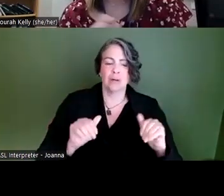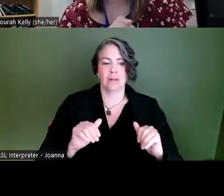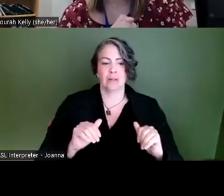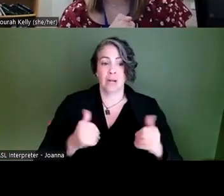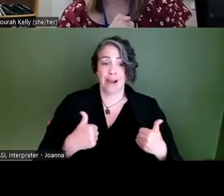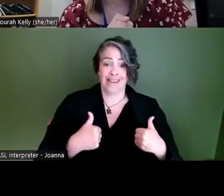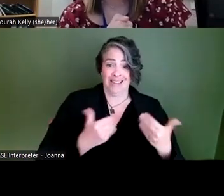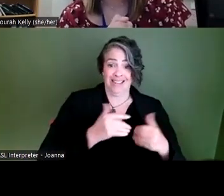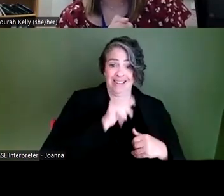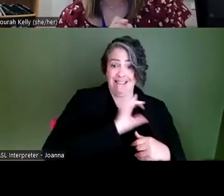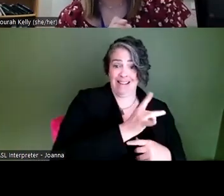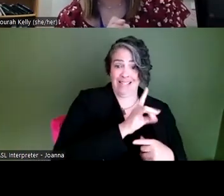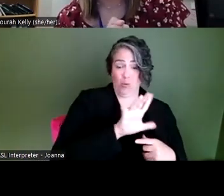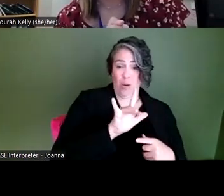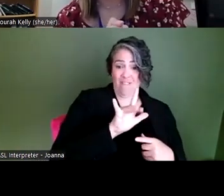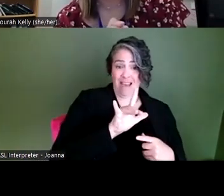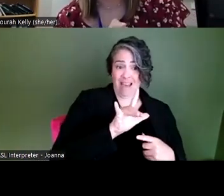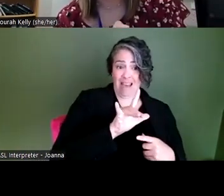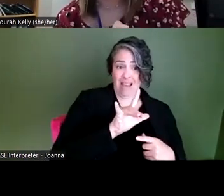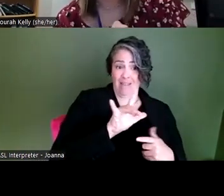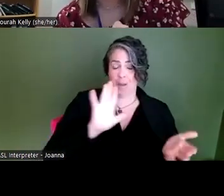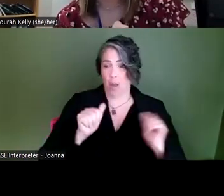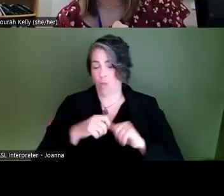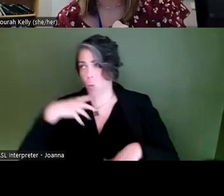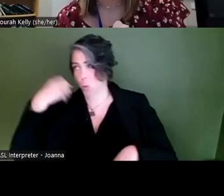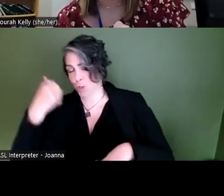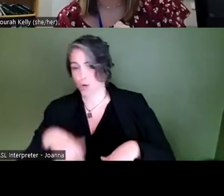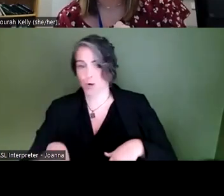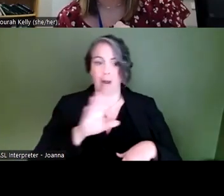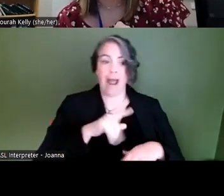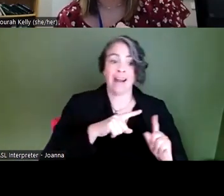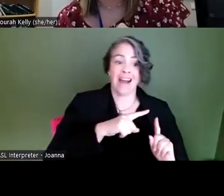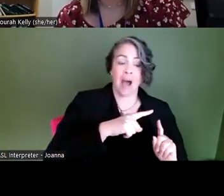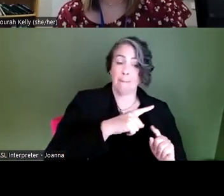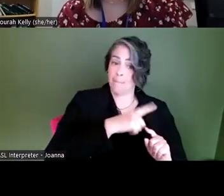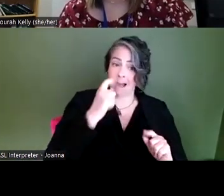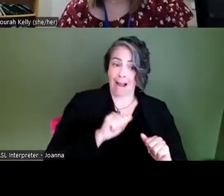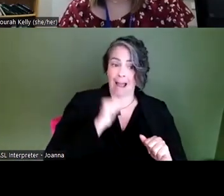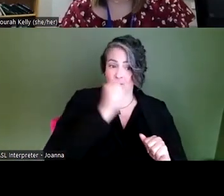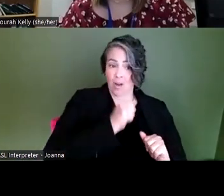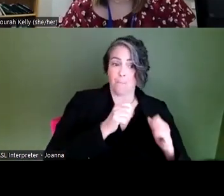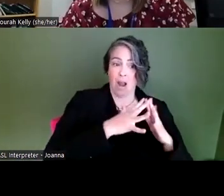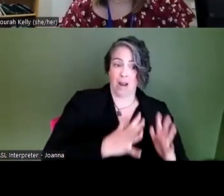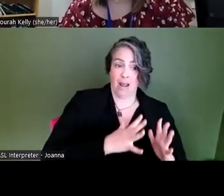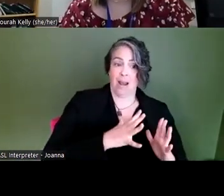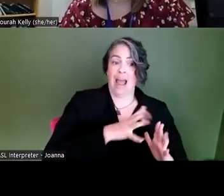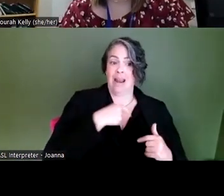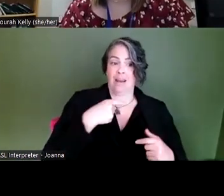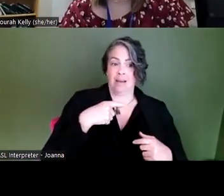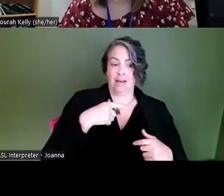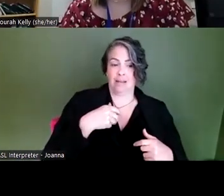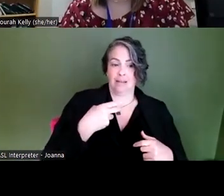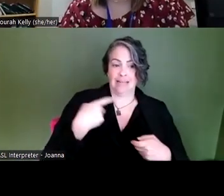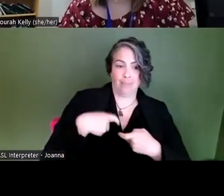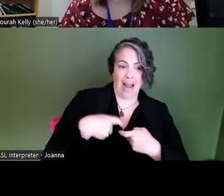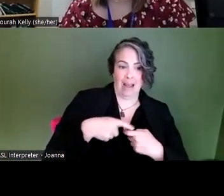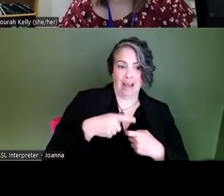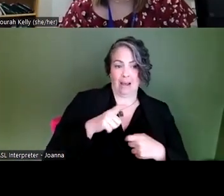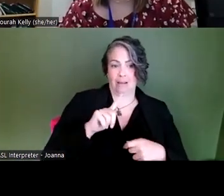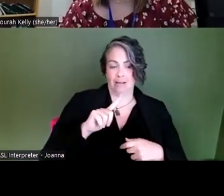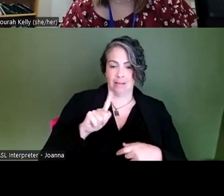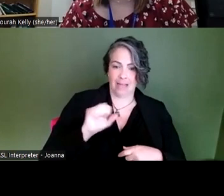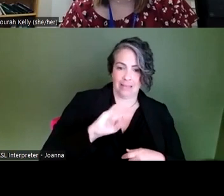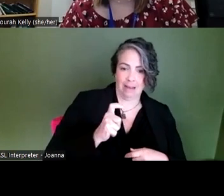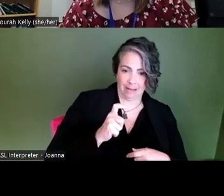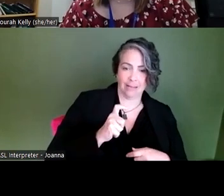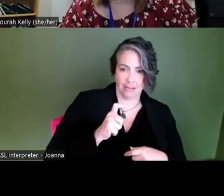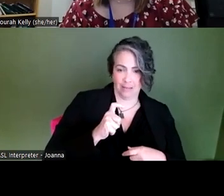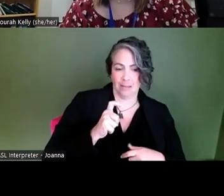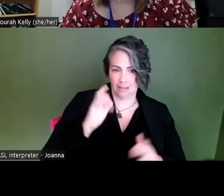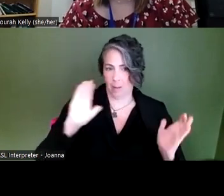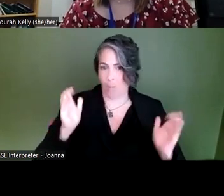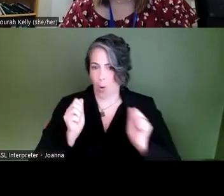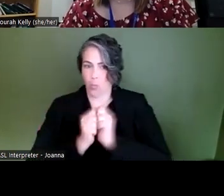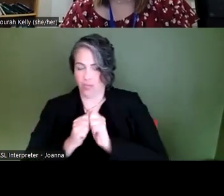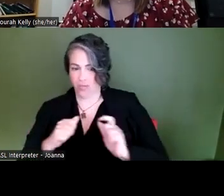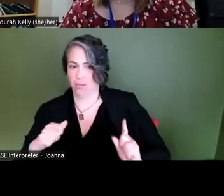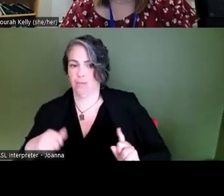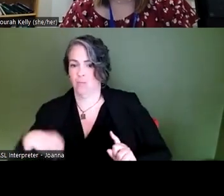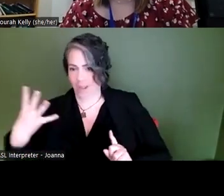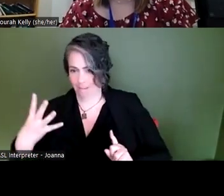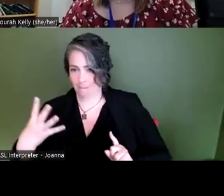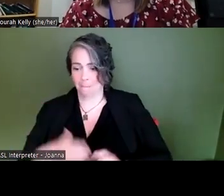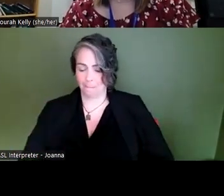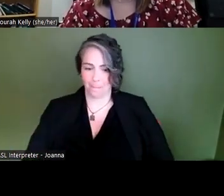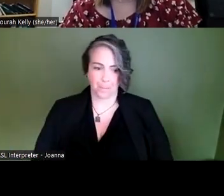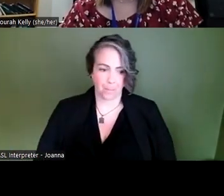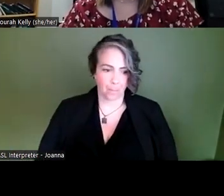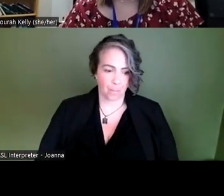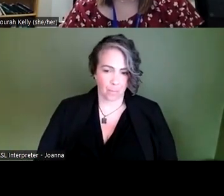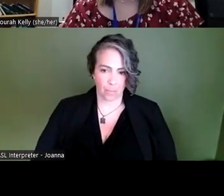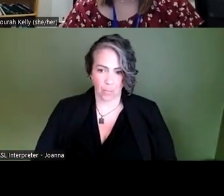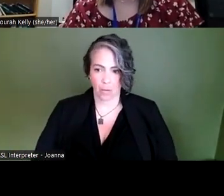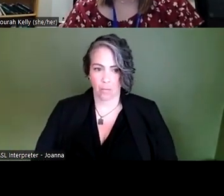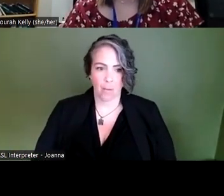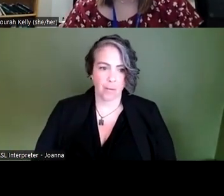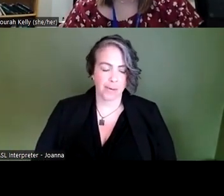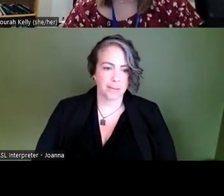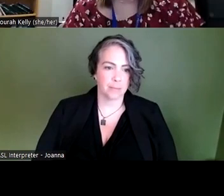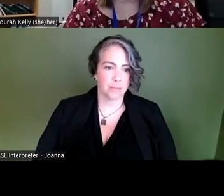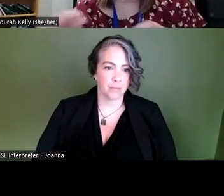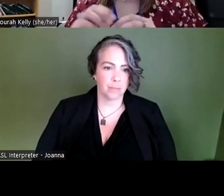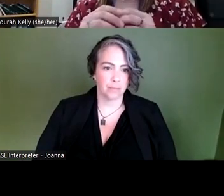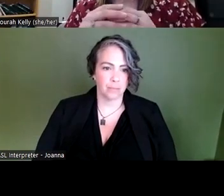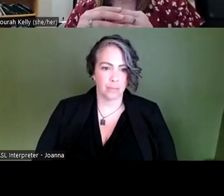Black and African-American and Hispanic and LatinX adults compared to white non-Hispanic adults.